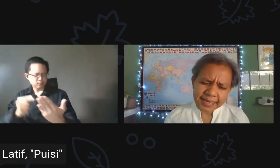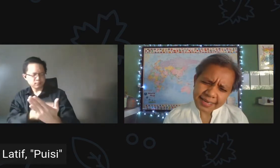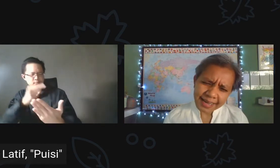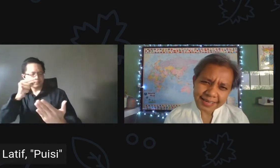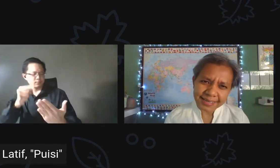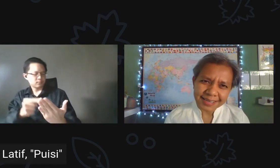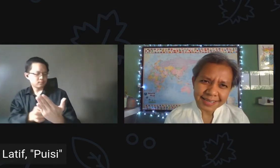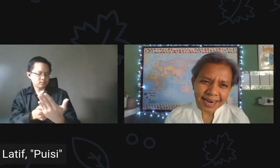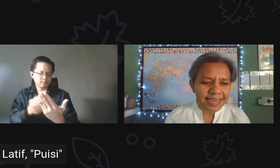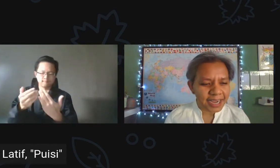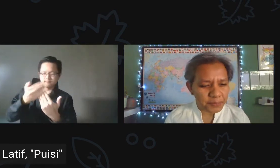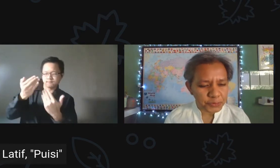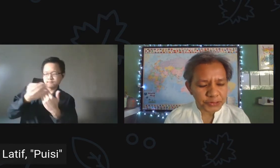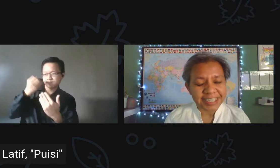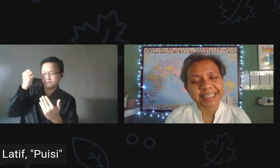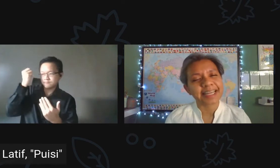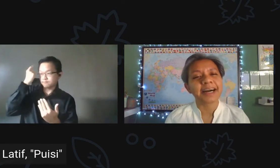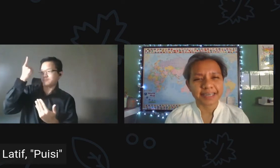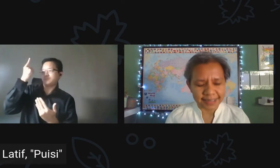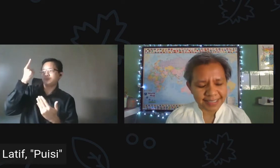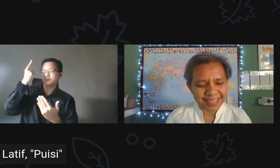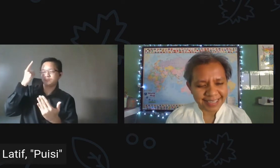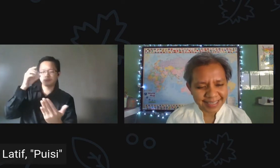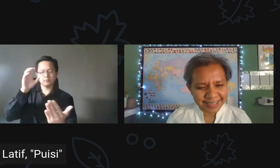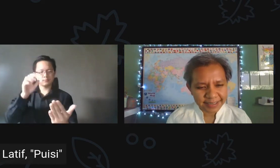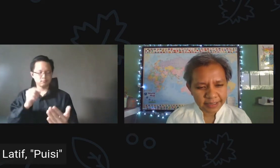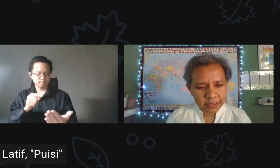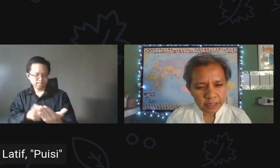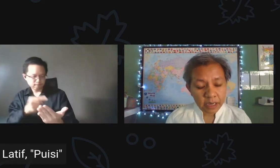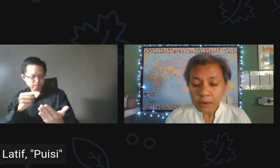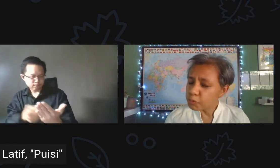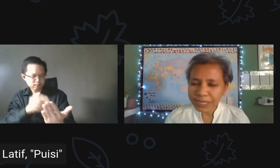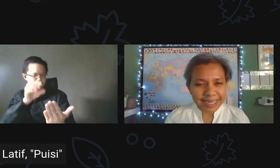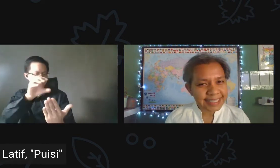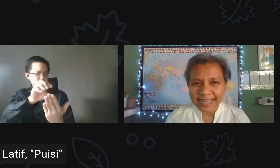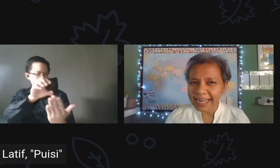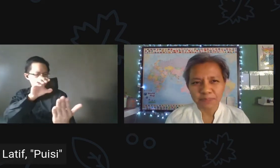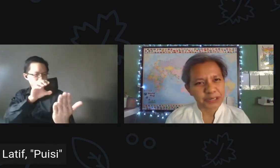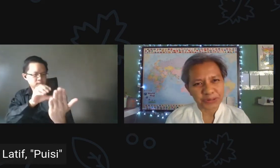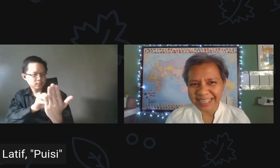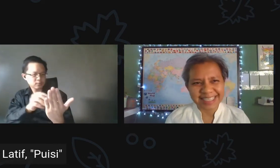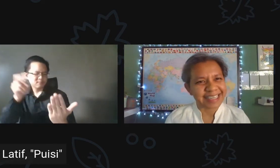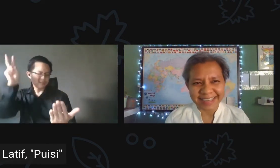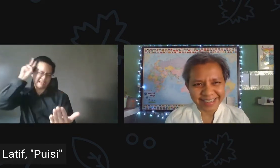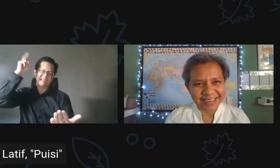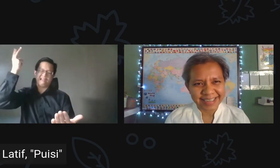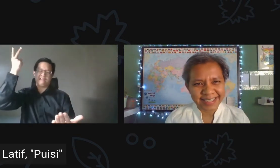Adakala rangkap mu disalah erti Bukan salah penulis sendiri